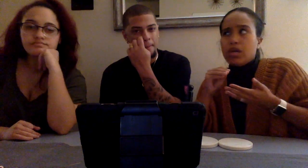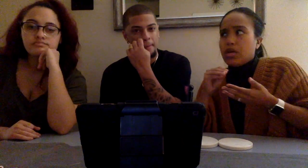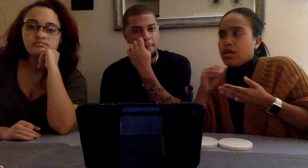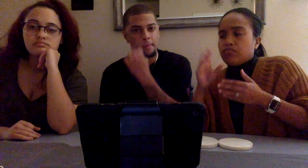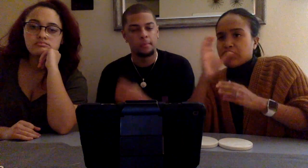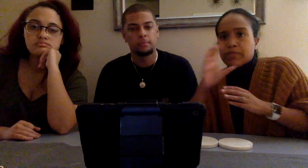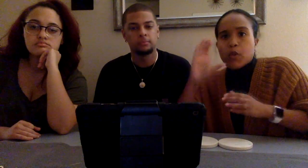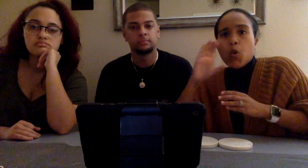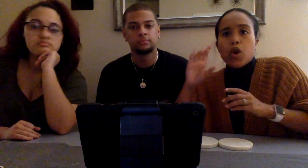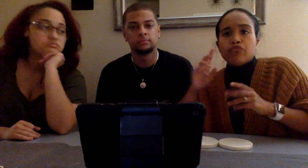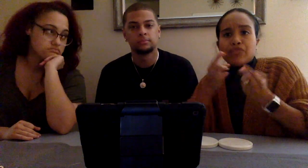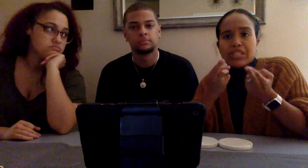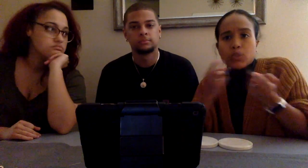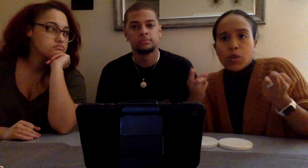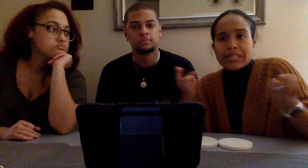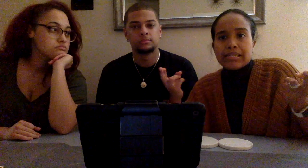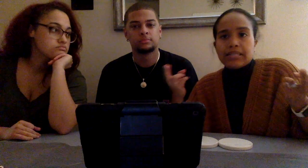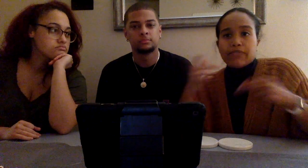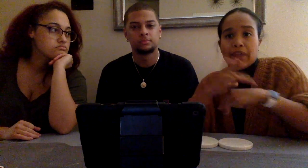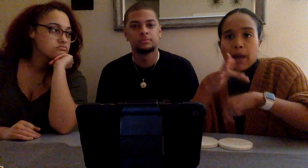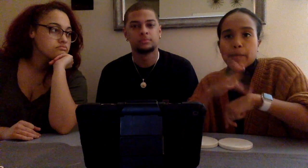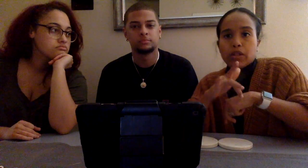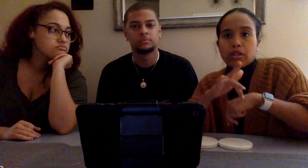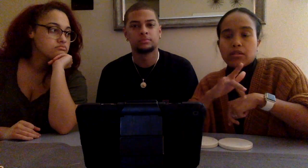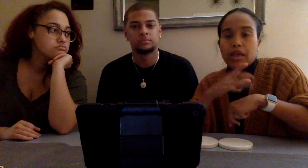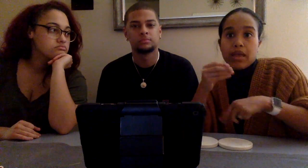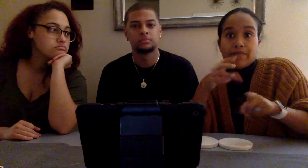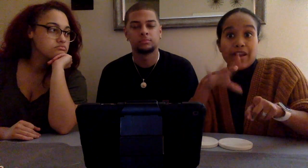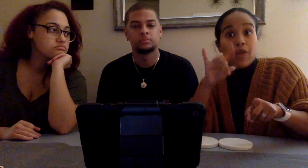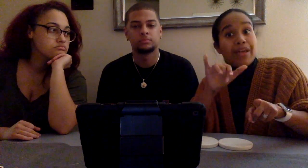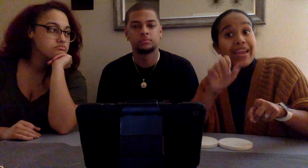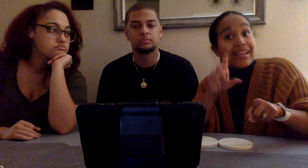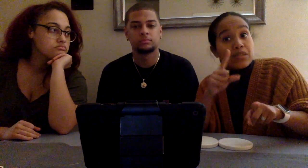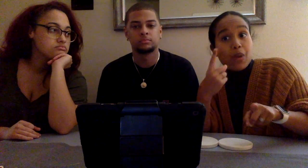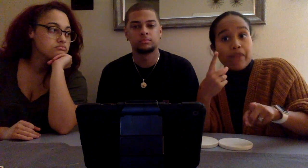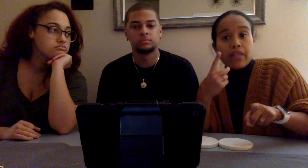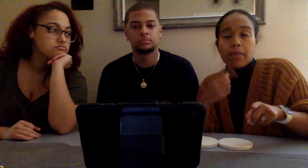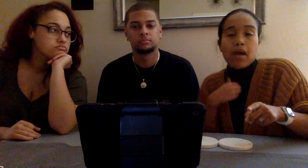explore the available resources, and finding out that ASL is one of them.